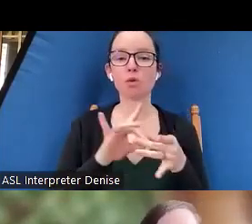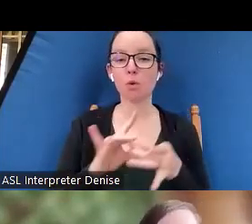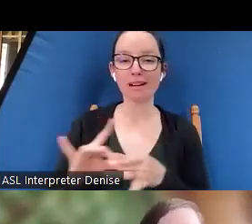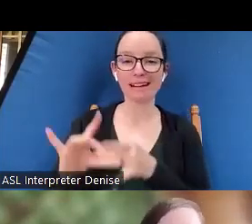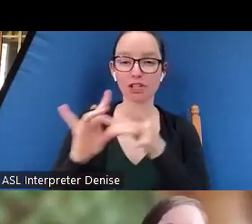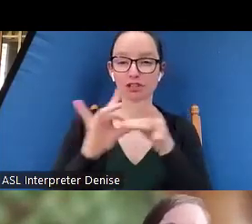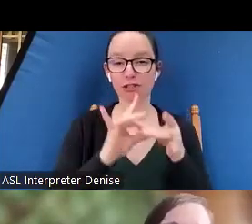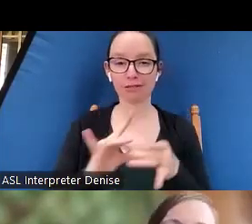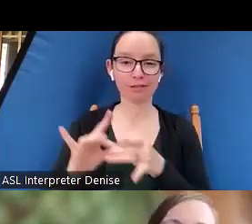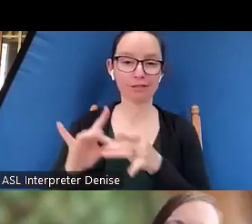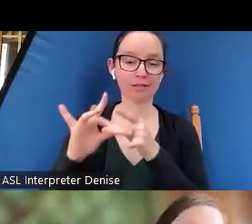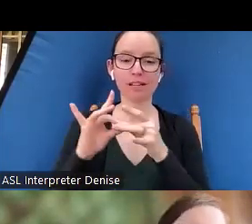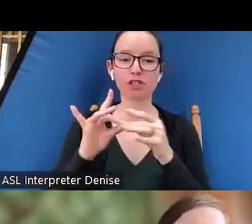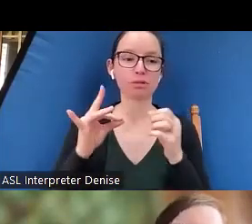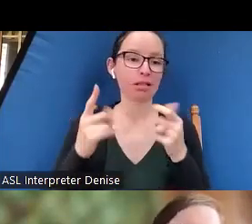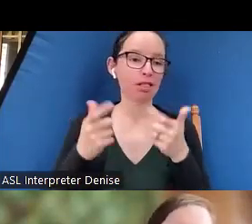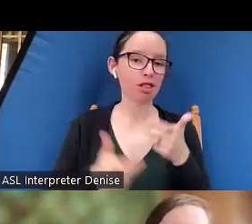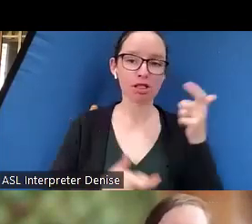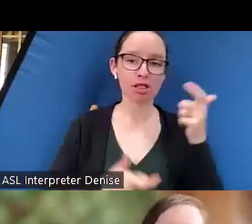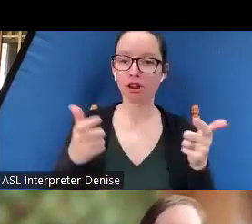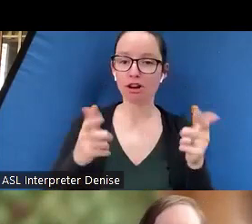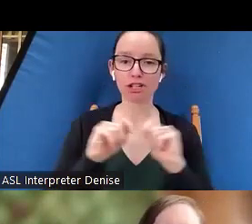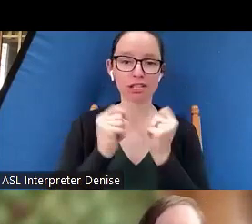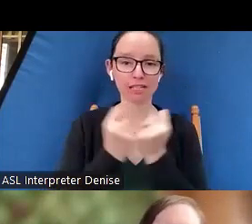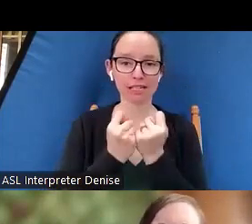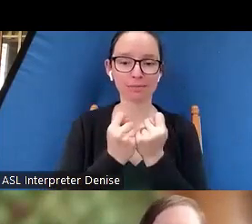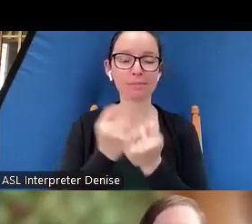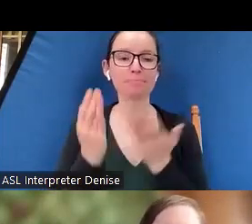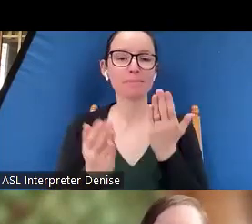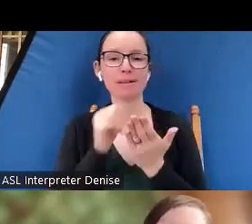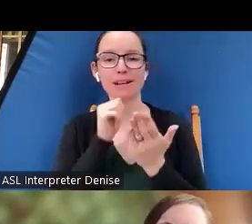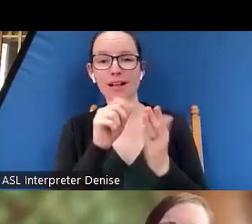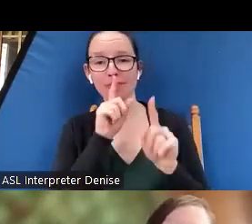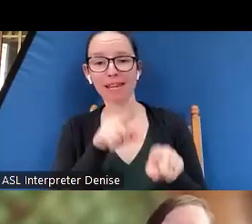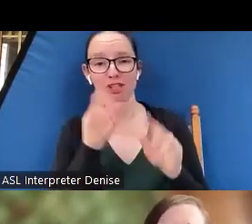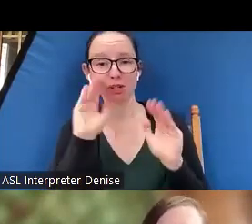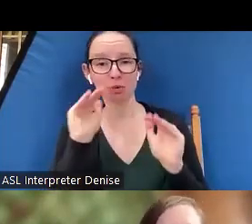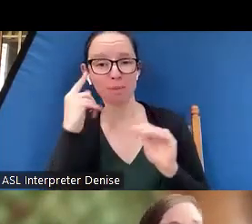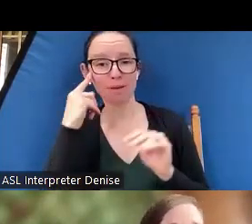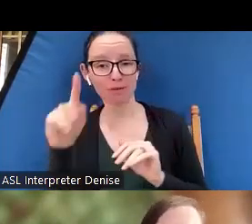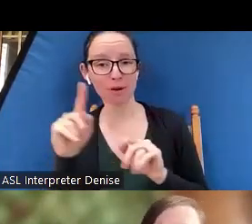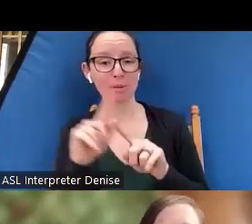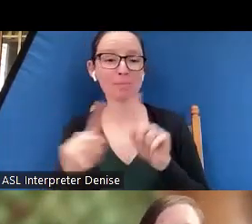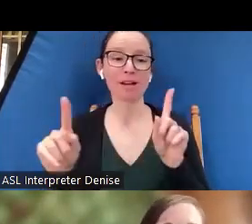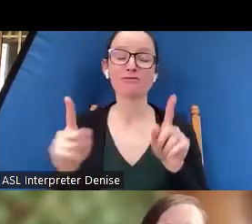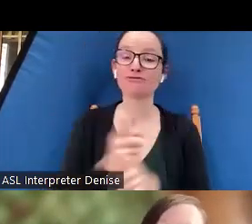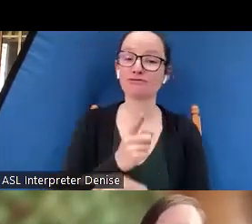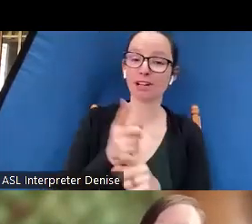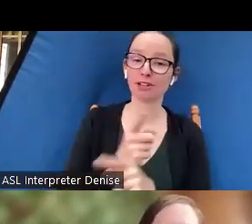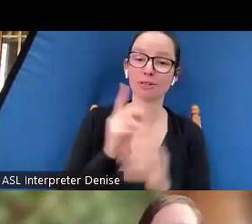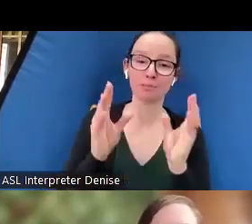teams. So probably not the answer you were hoping for, but regular meetings were a really big part of helping these projects be